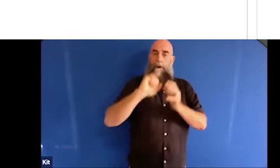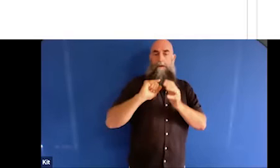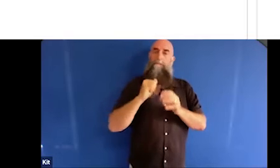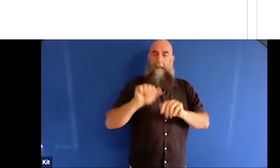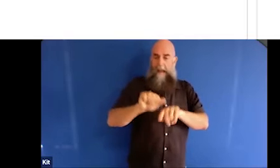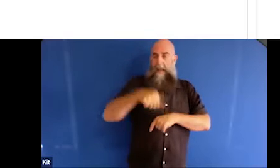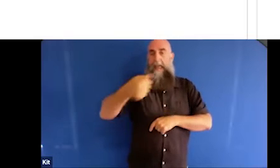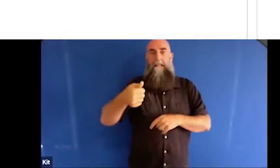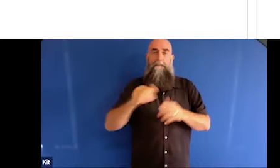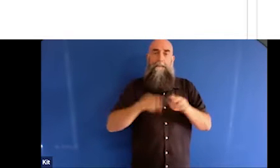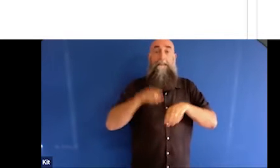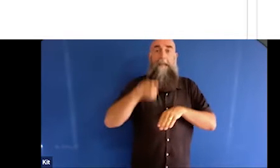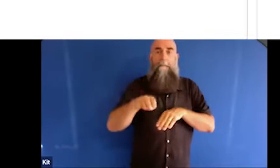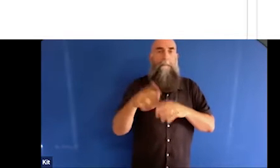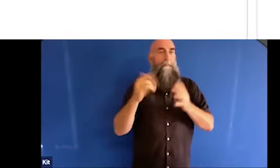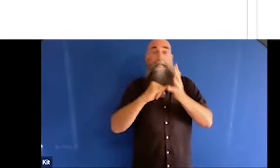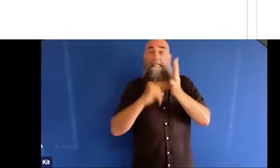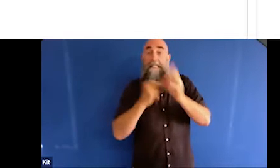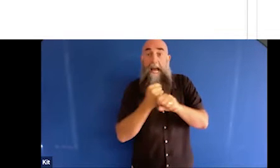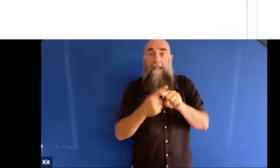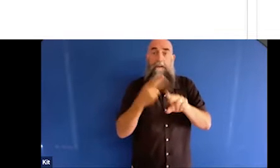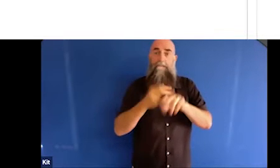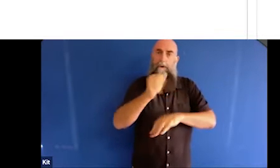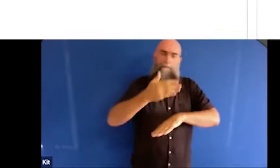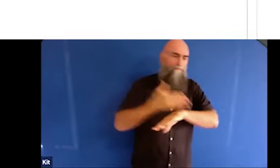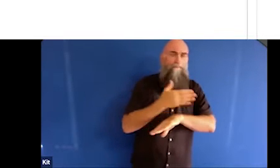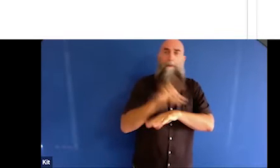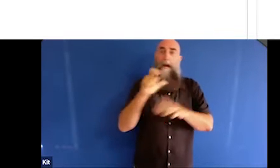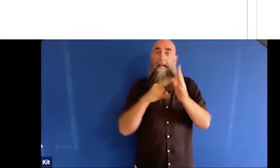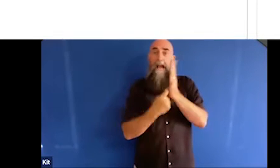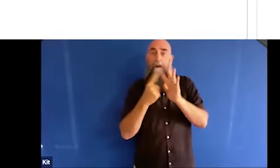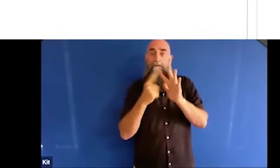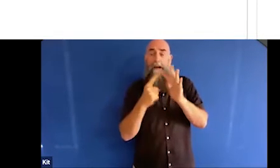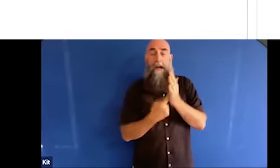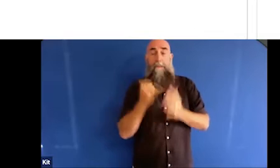why is it a great idea for your audience or the people whom might buy or attend your work?